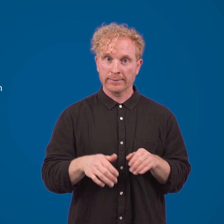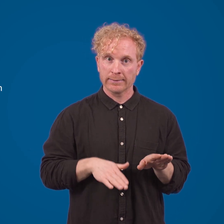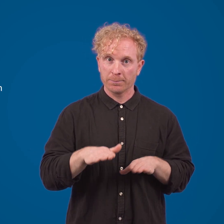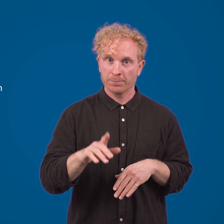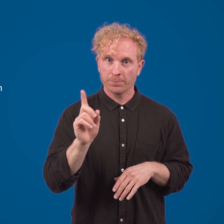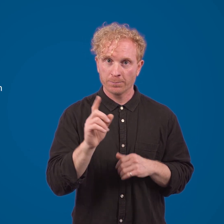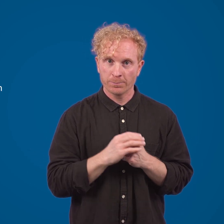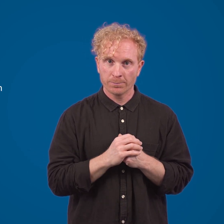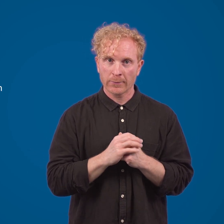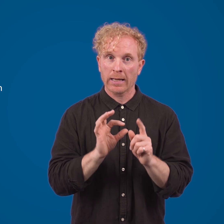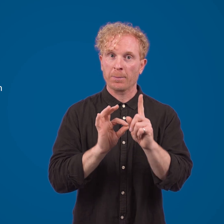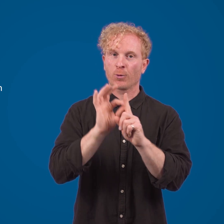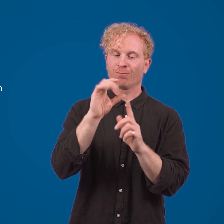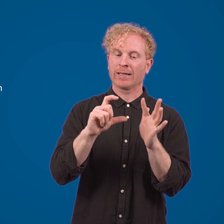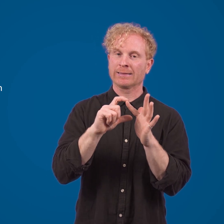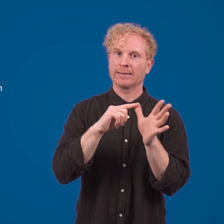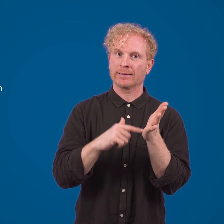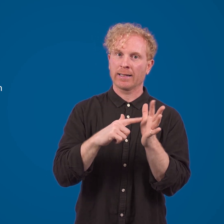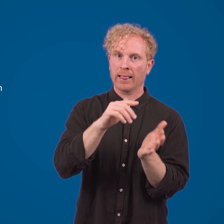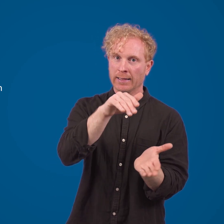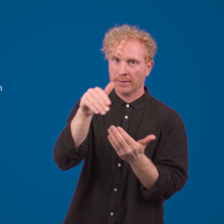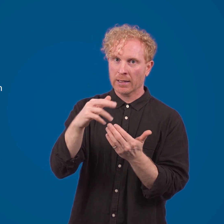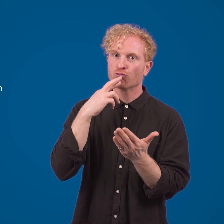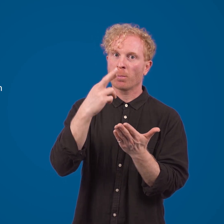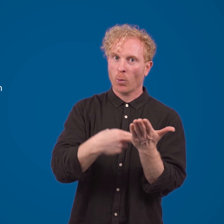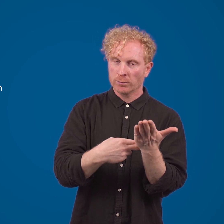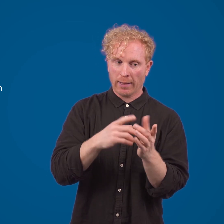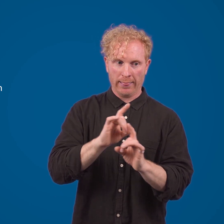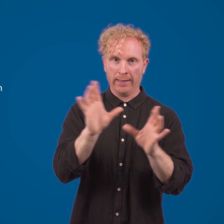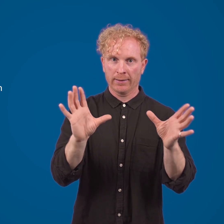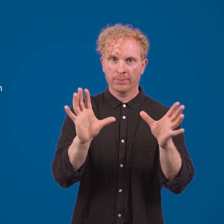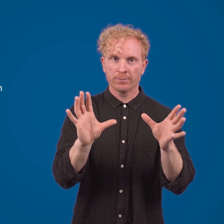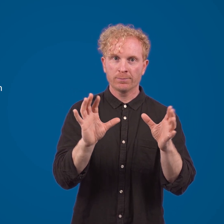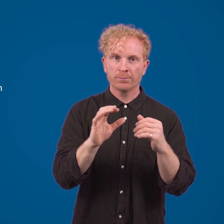Next steps: Improving data collection and reporting